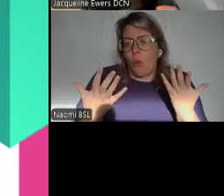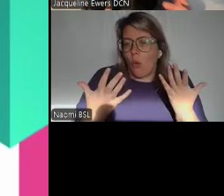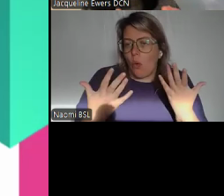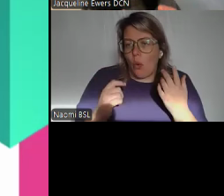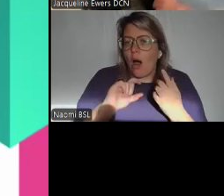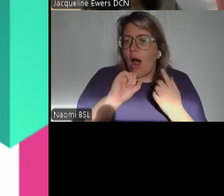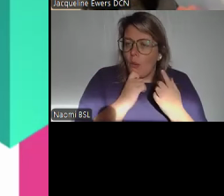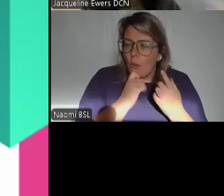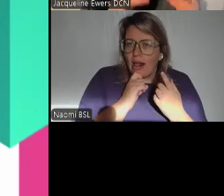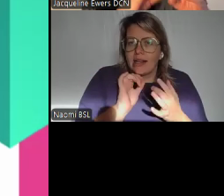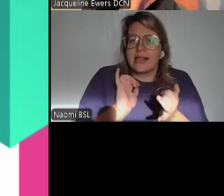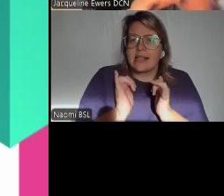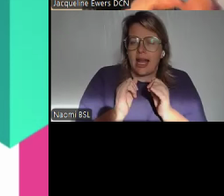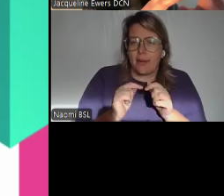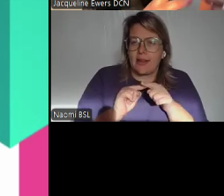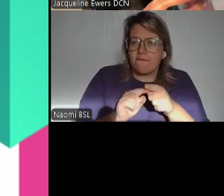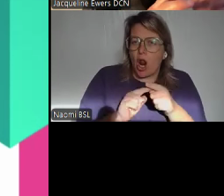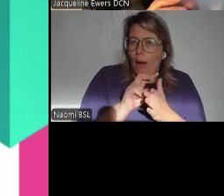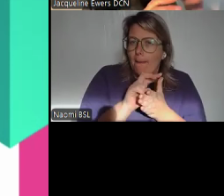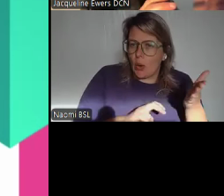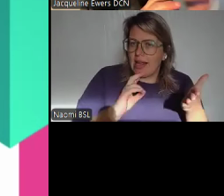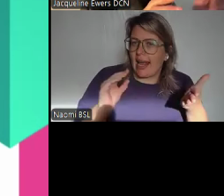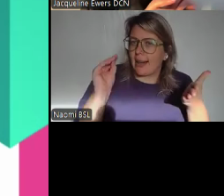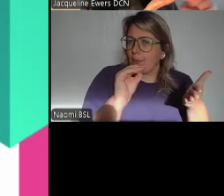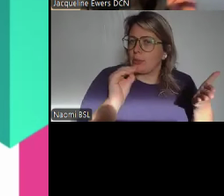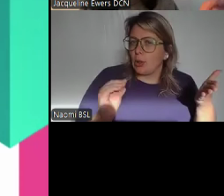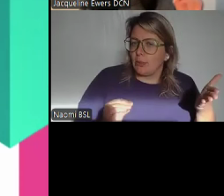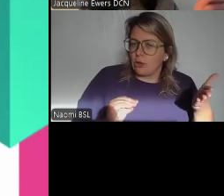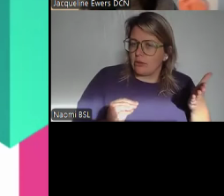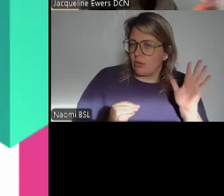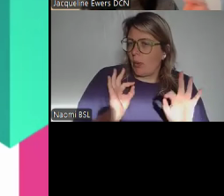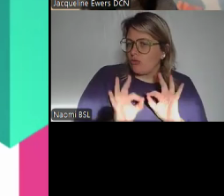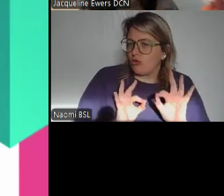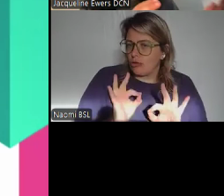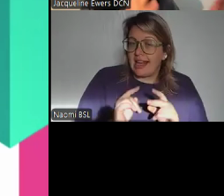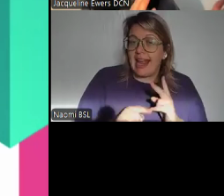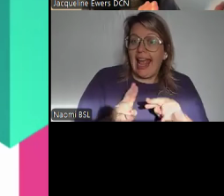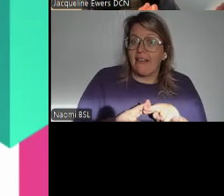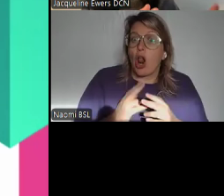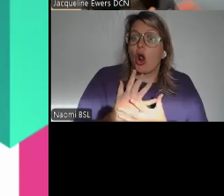sometimes in the follow-up notes, I've put questions in where a number of people have raised that same issue.